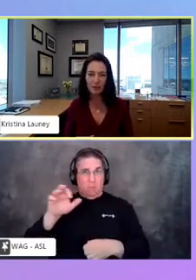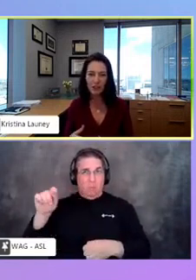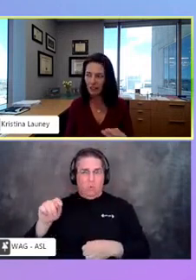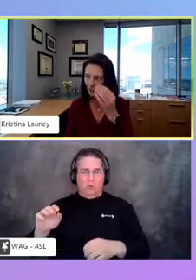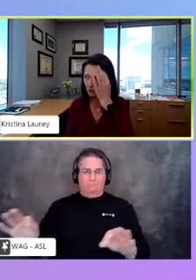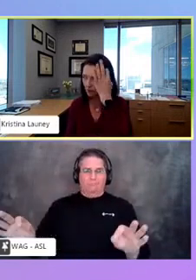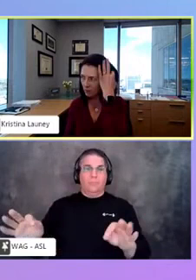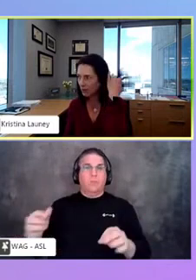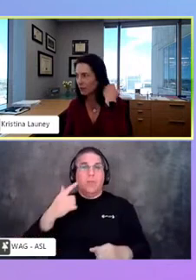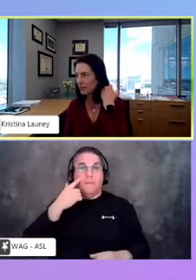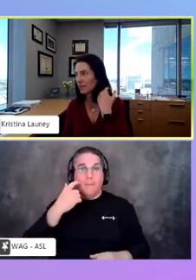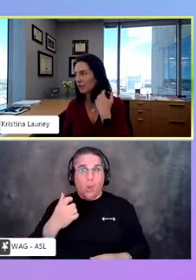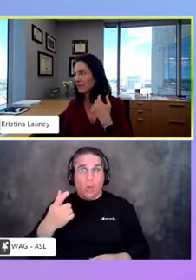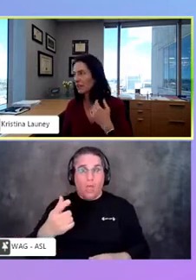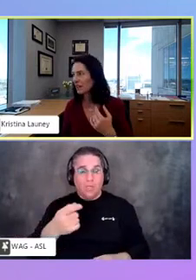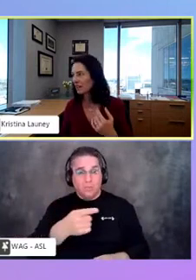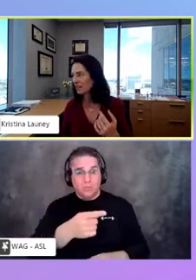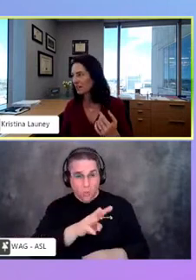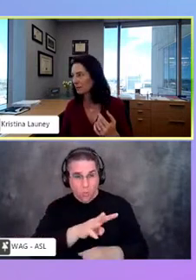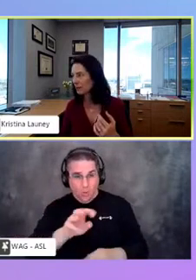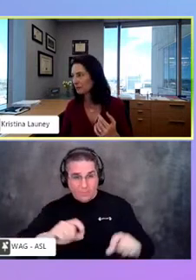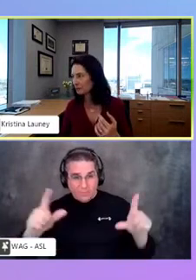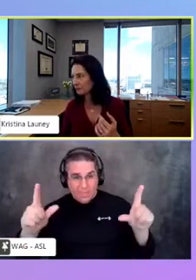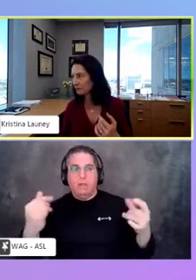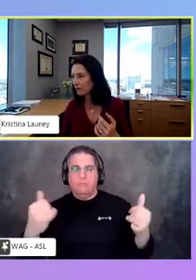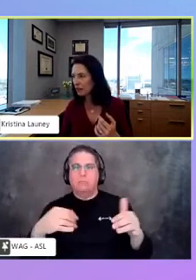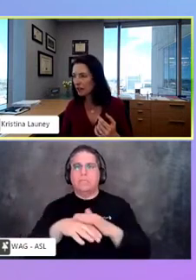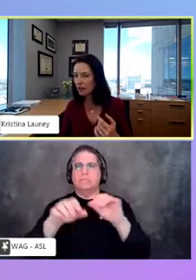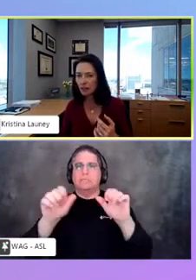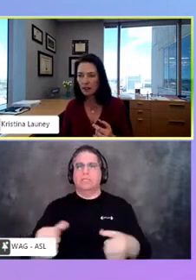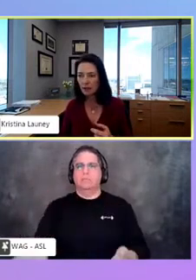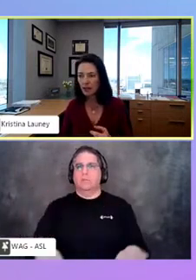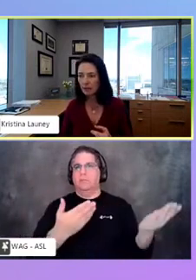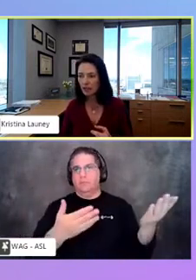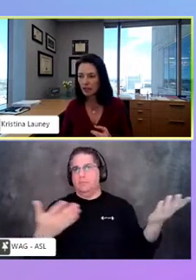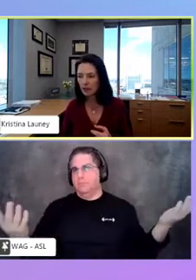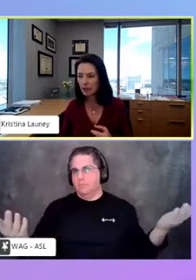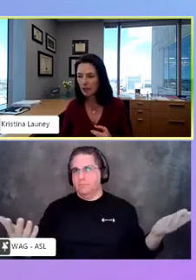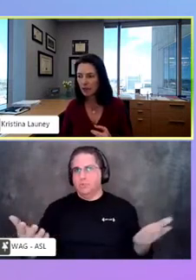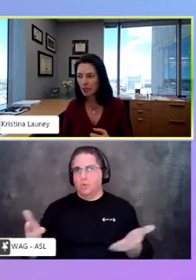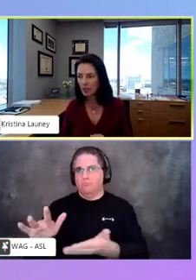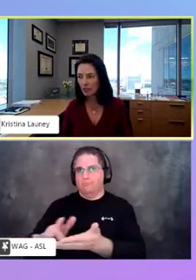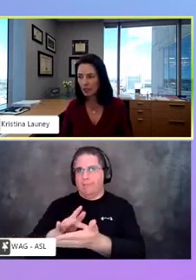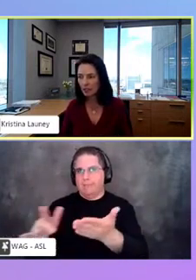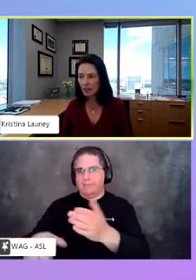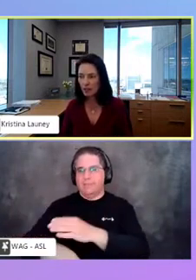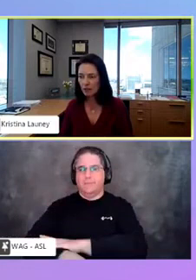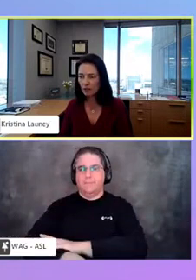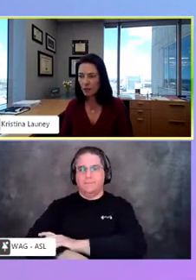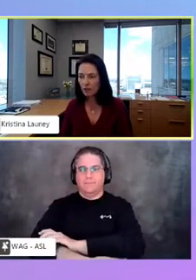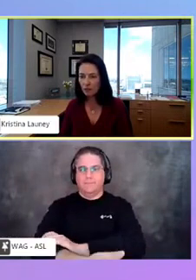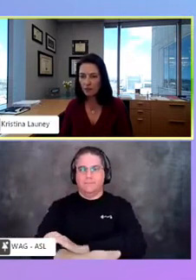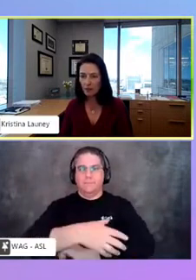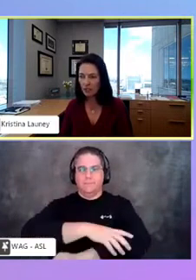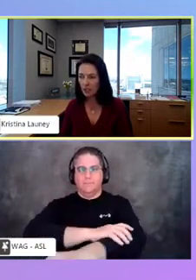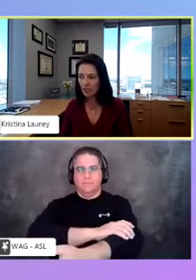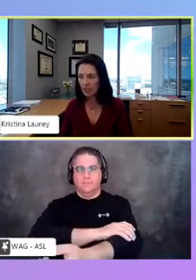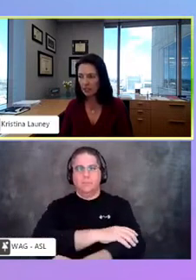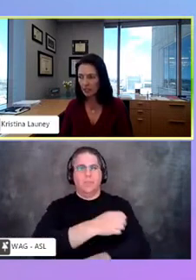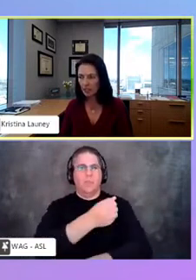website had been made accessible in the meantime. So we talked about this before, no longer a case for controversy because we